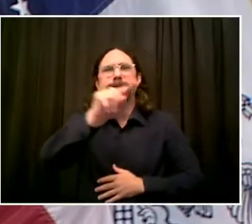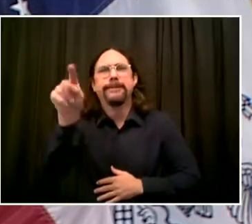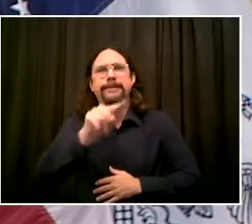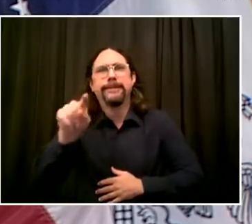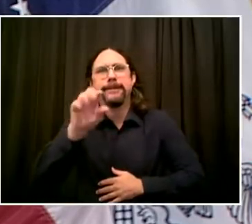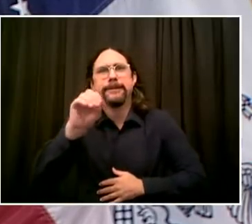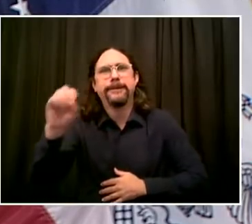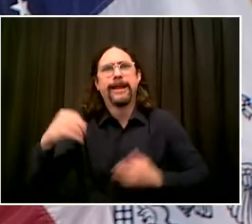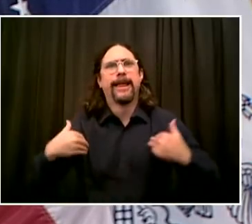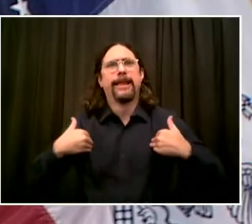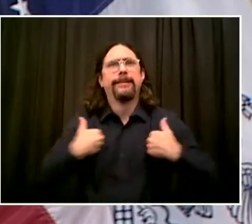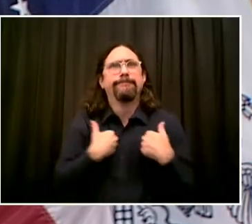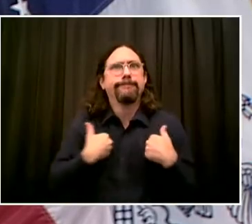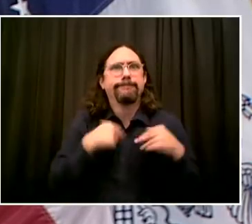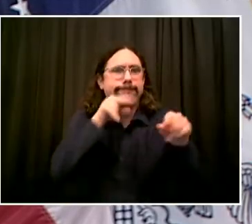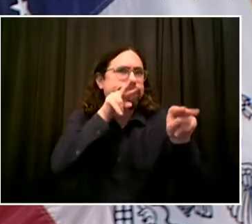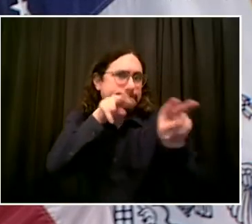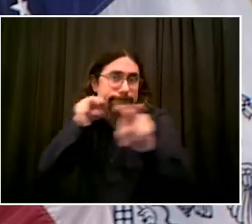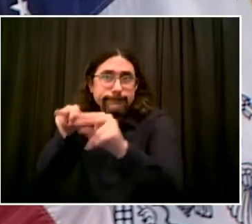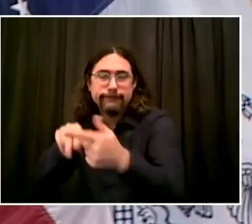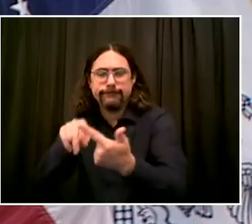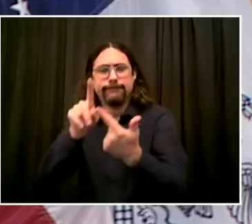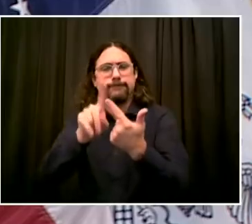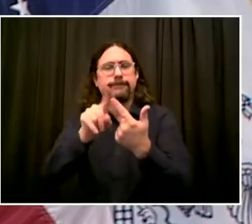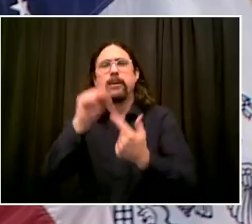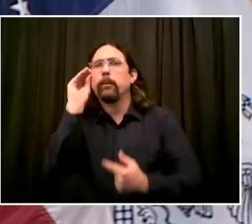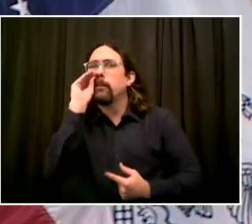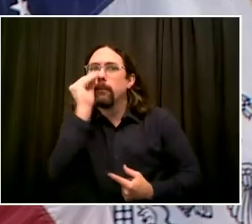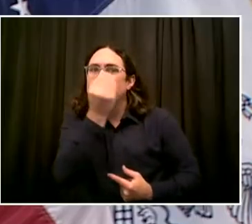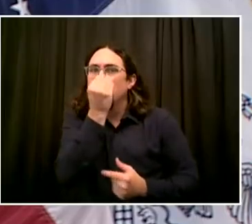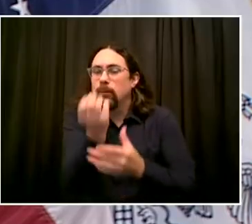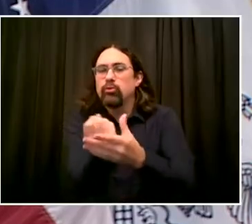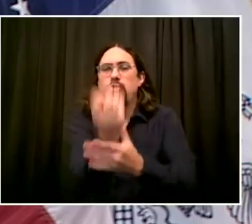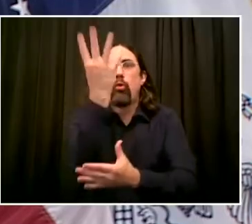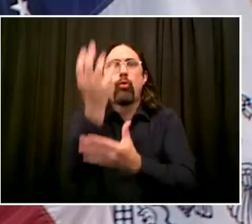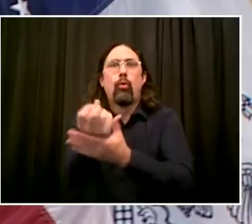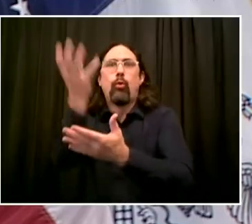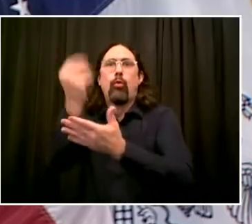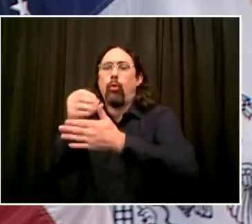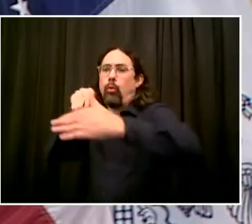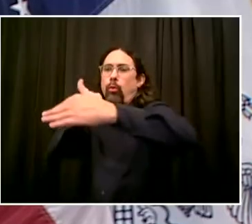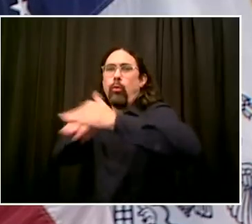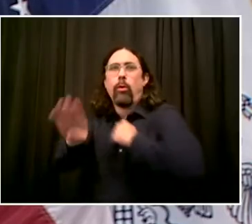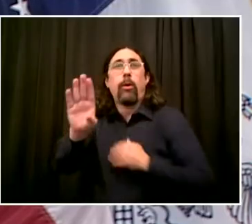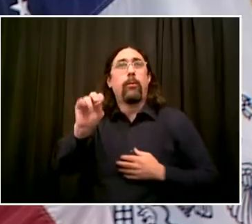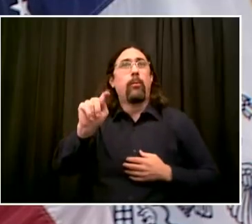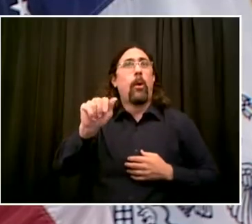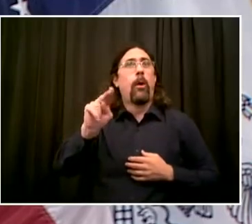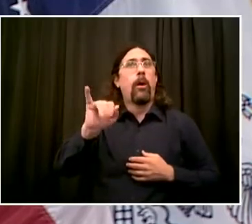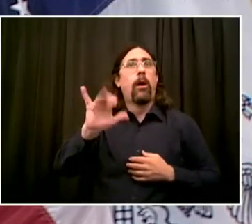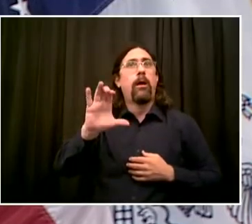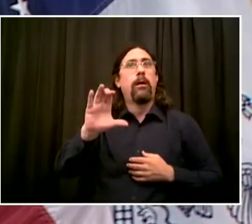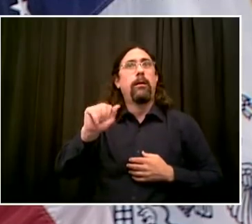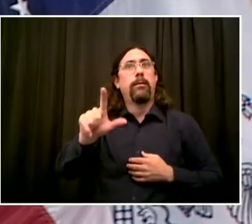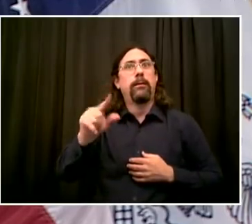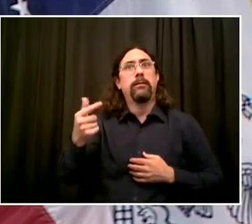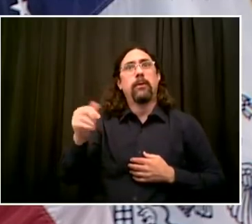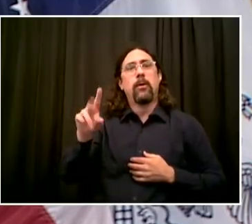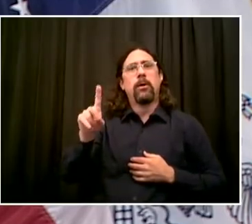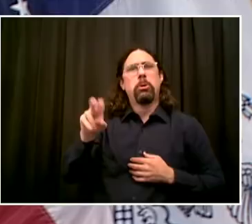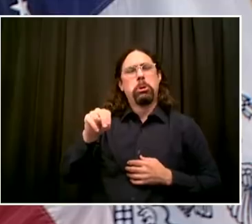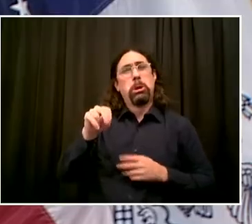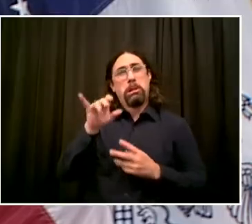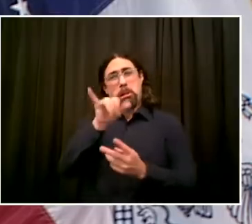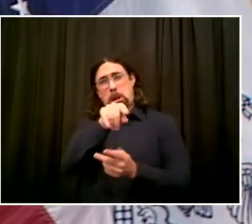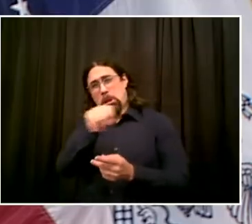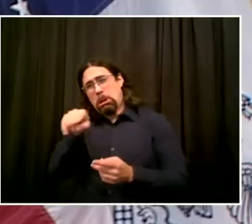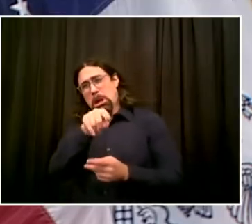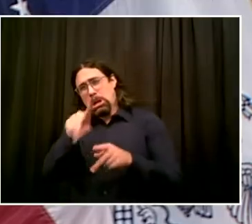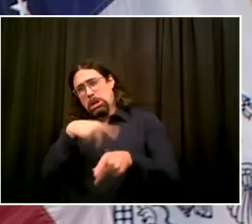FILM AND TV